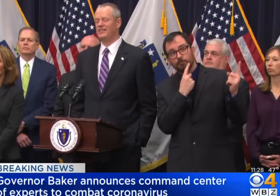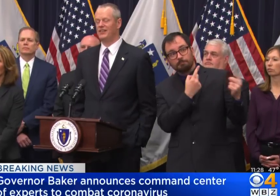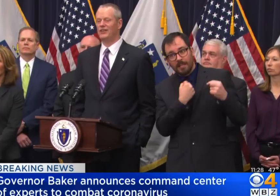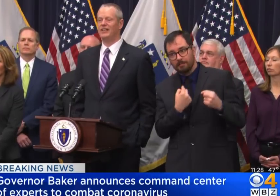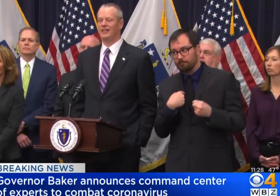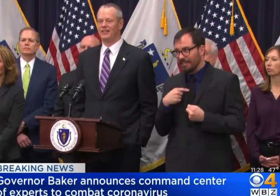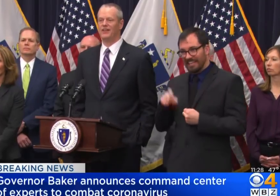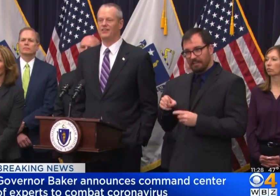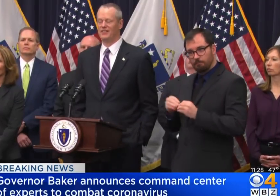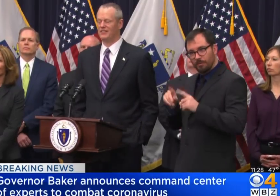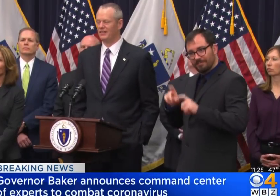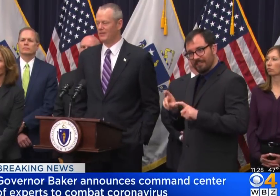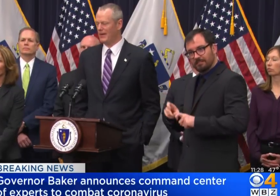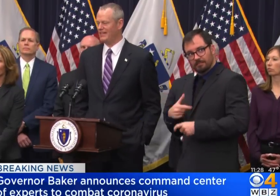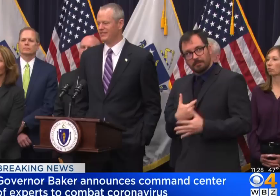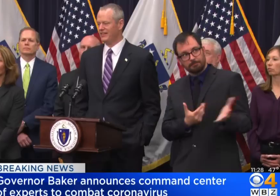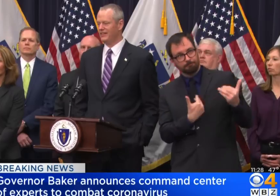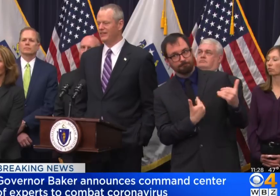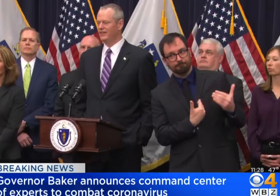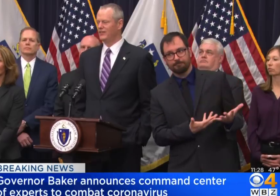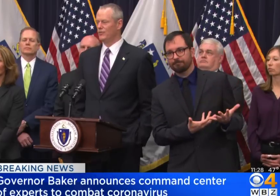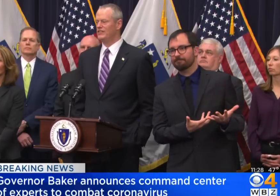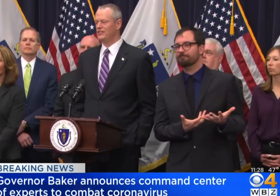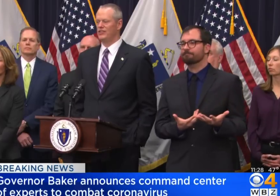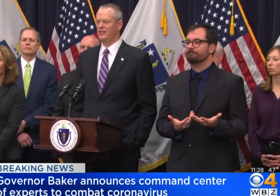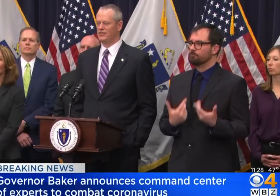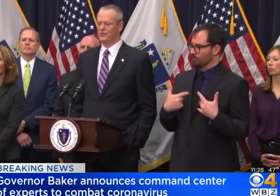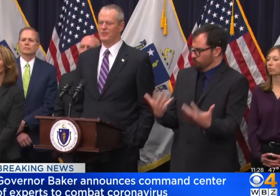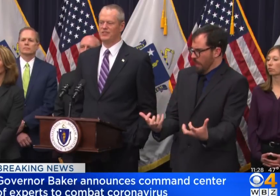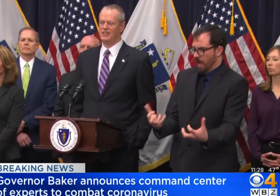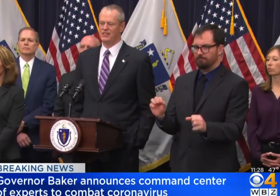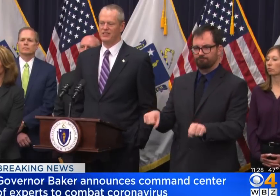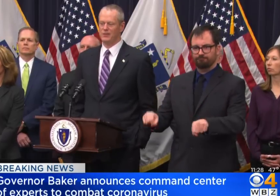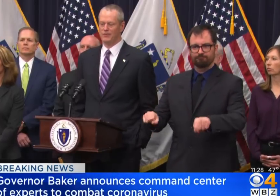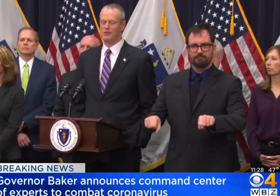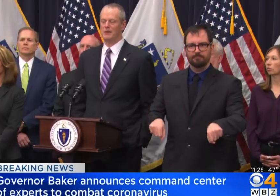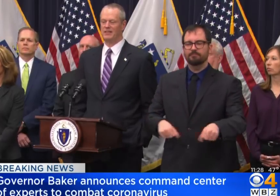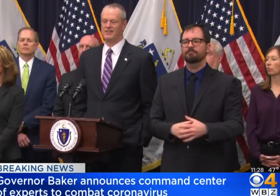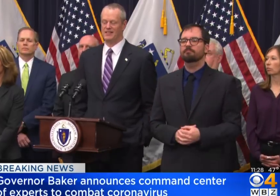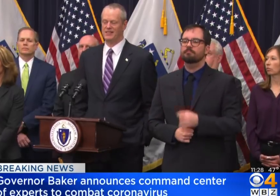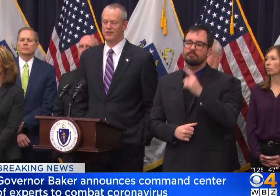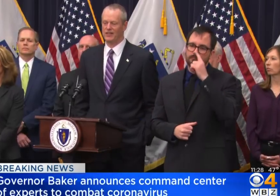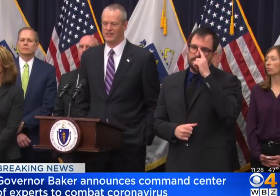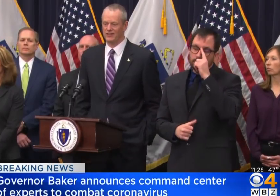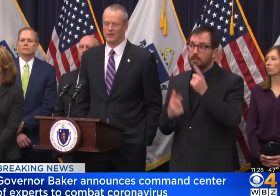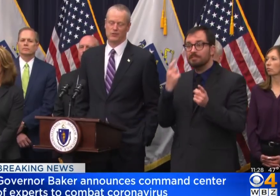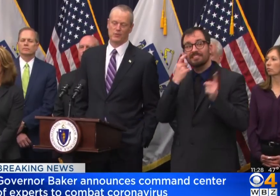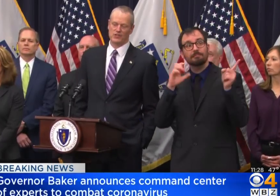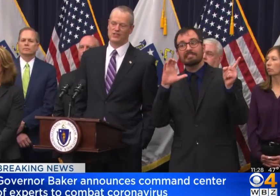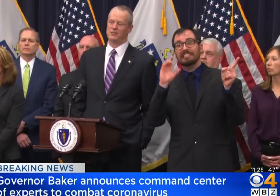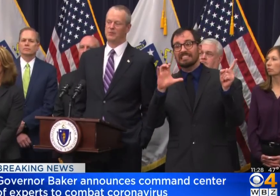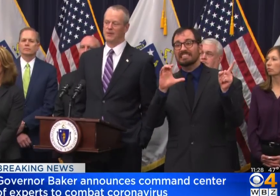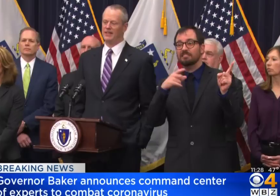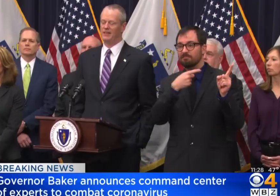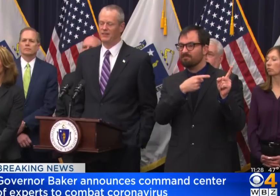OF A RESPONSE FROM WASHINGTON TO MAKE IT POSSIBLE FOR STATES LIKE OURS TO DRAMATICALLY EXPAND OUR